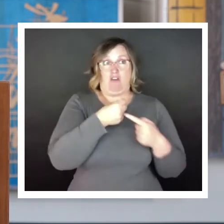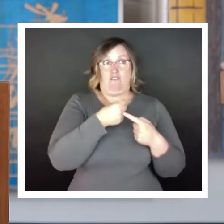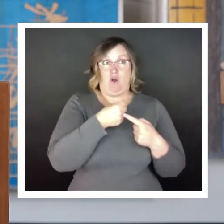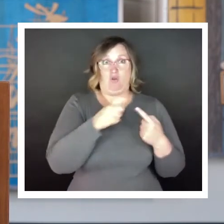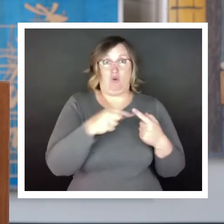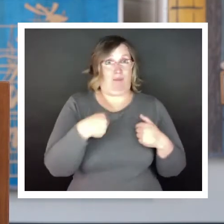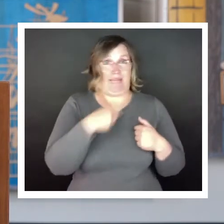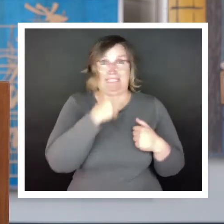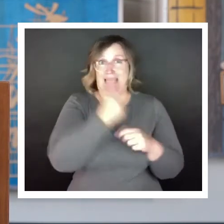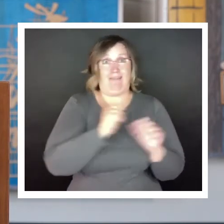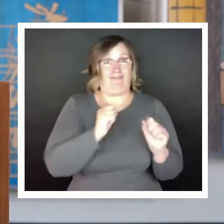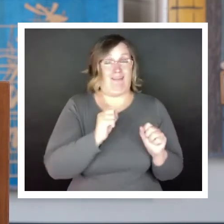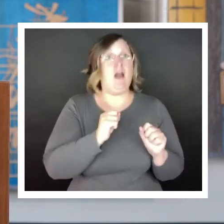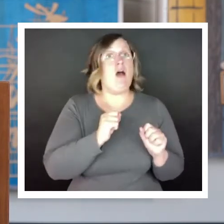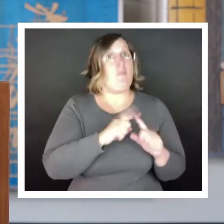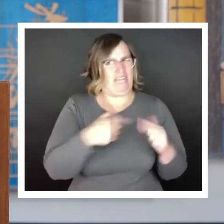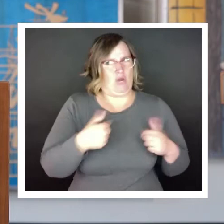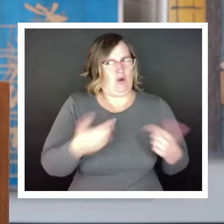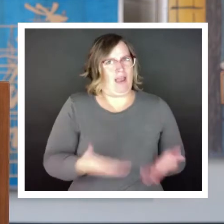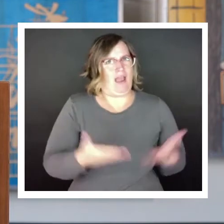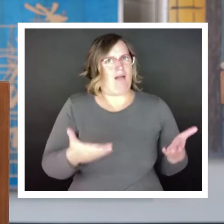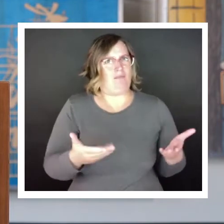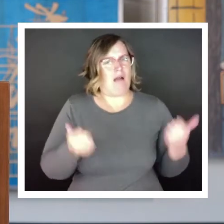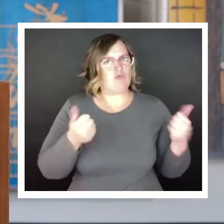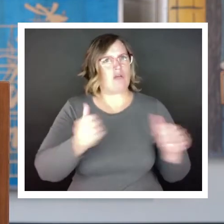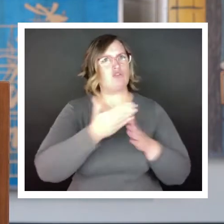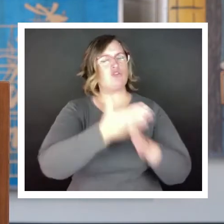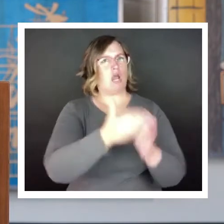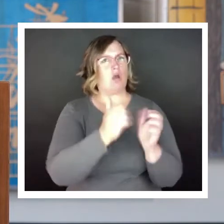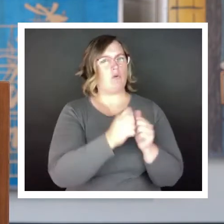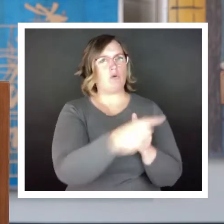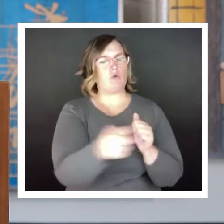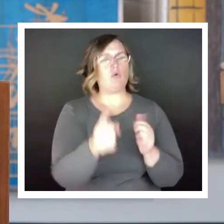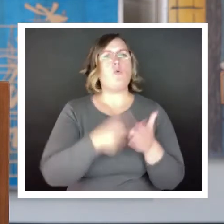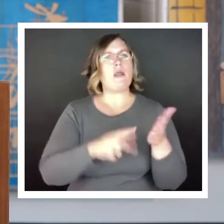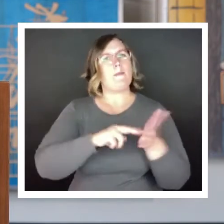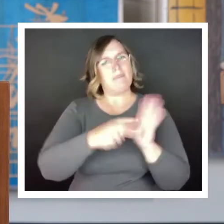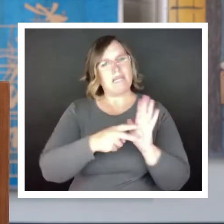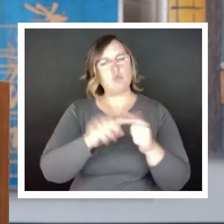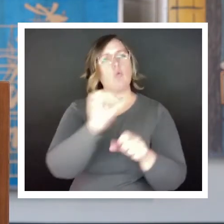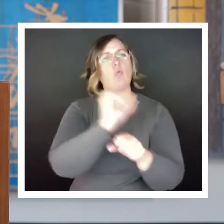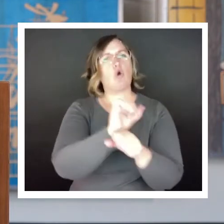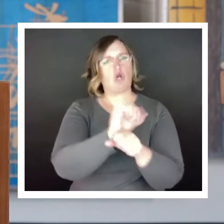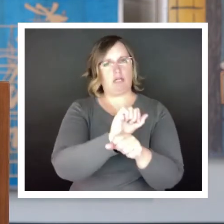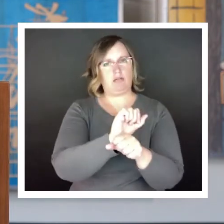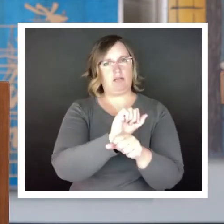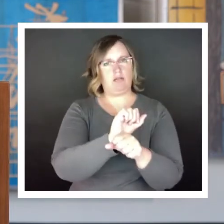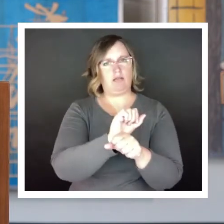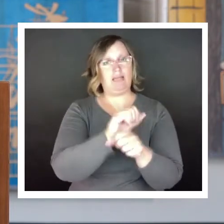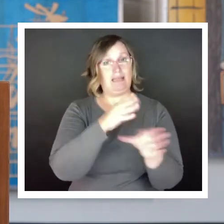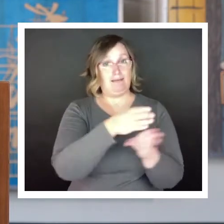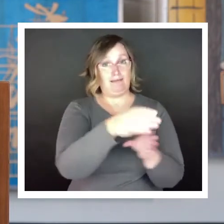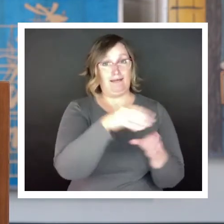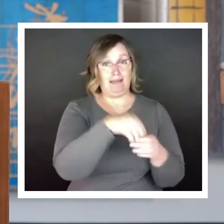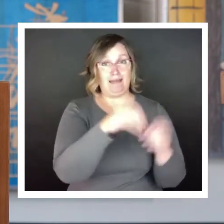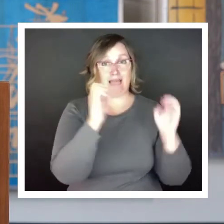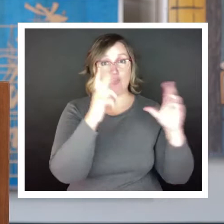And yet here I am trying to share with you what it means to work in education, showing you that the word champion